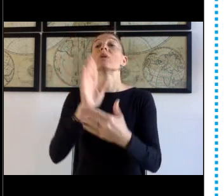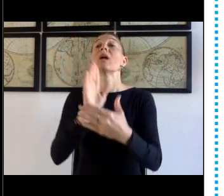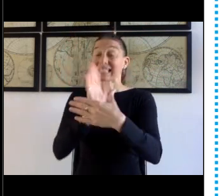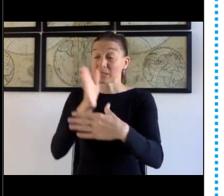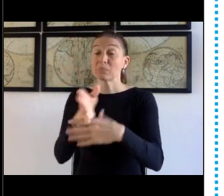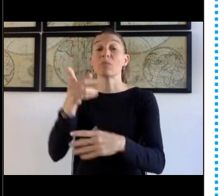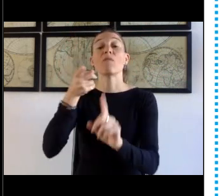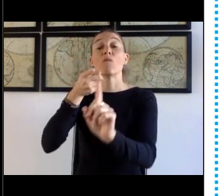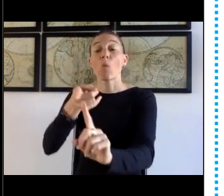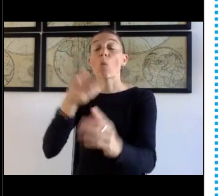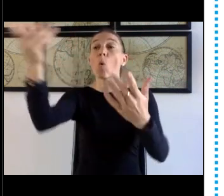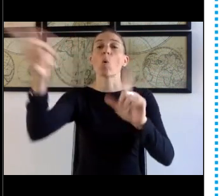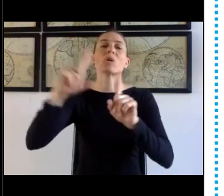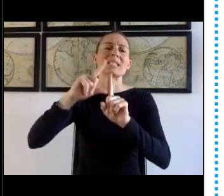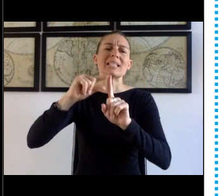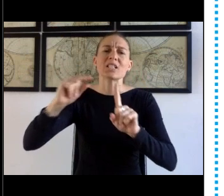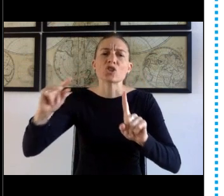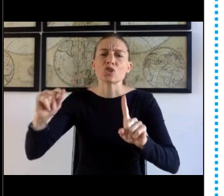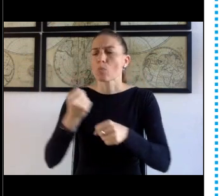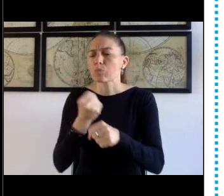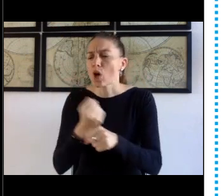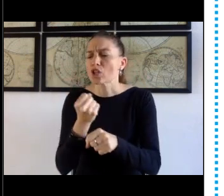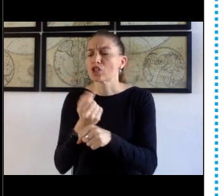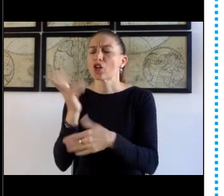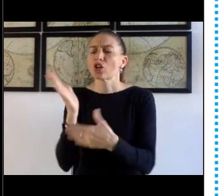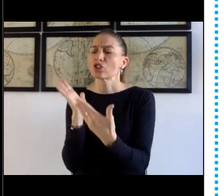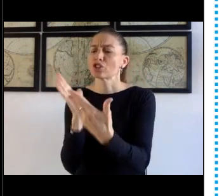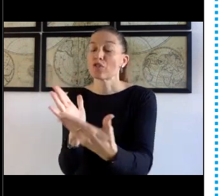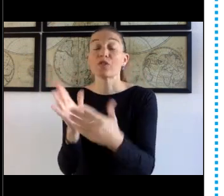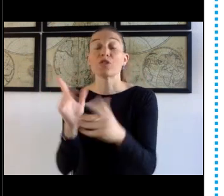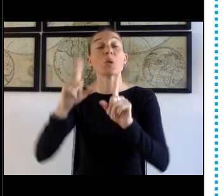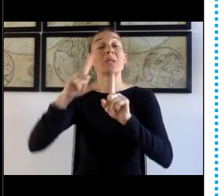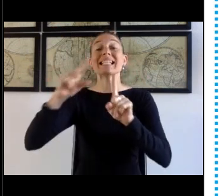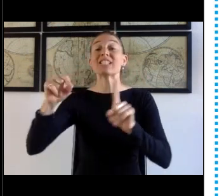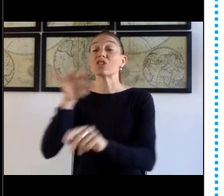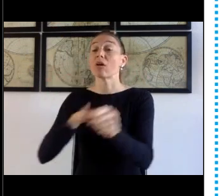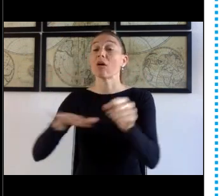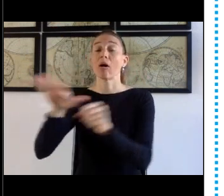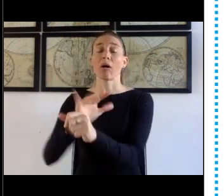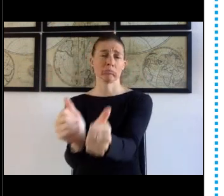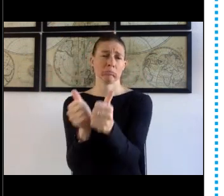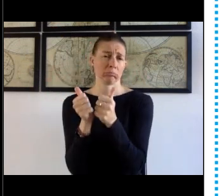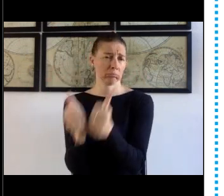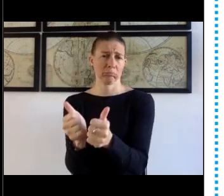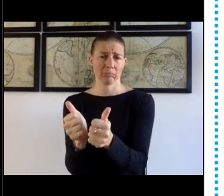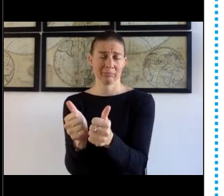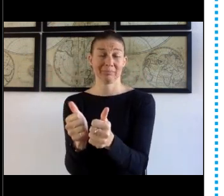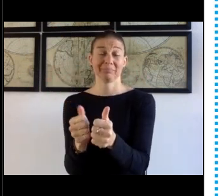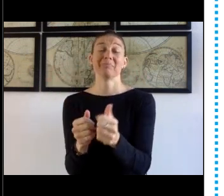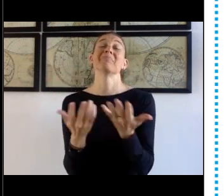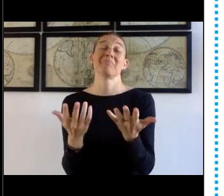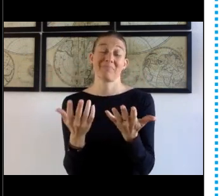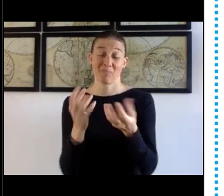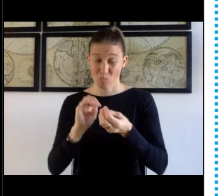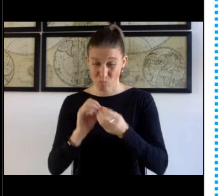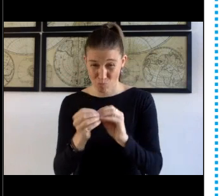Everything that is more related in the digital domain actually it was very good but the problem is that it excludes everything